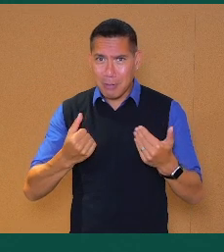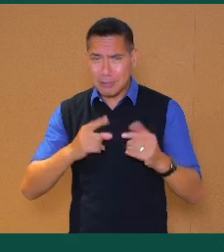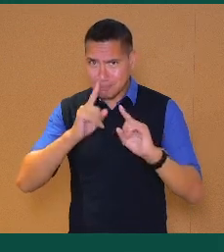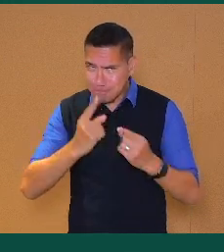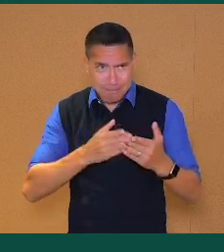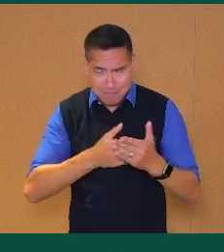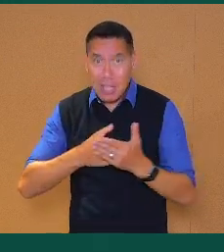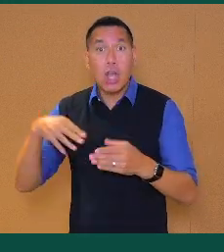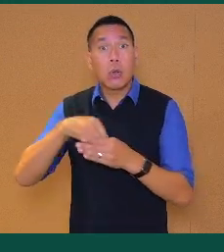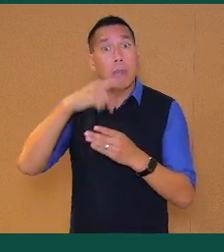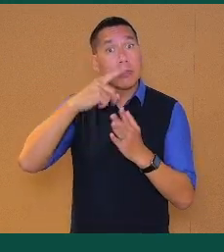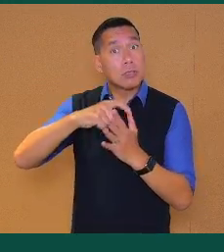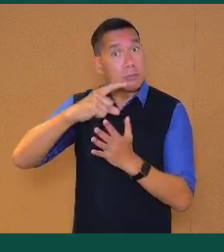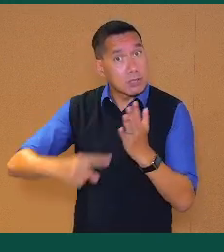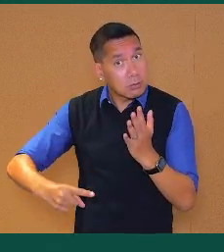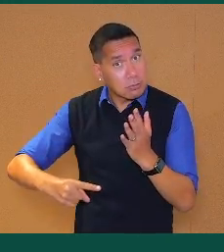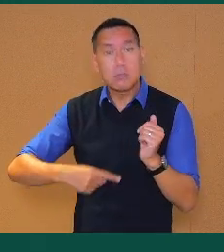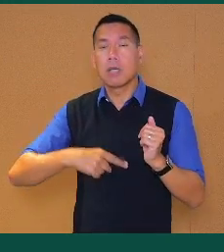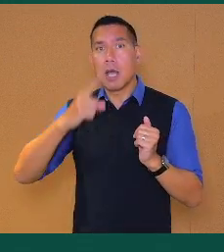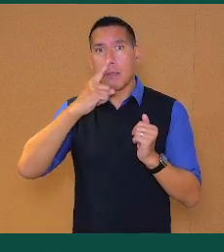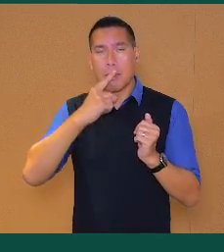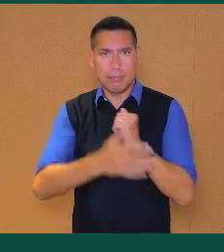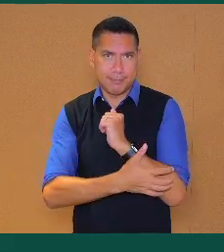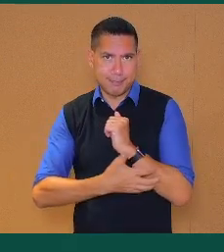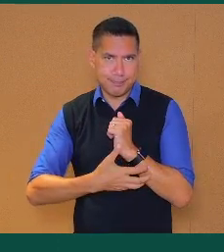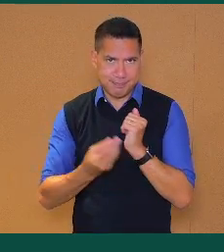disability, people on low incomes, Aboriginal and is to